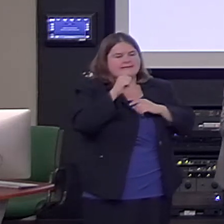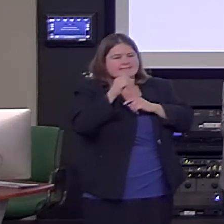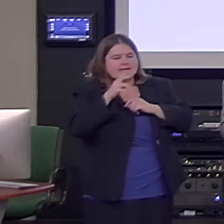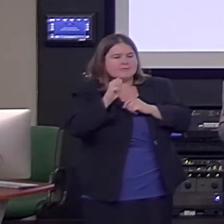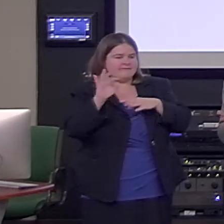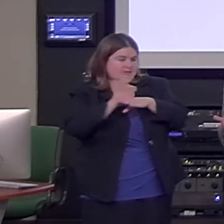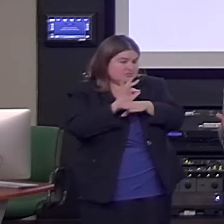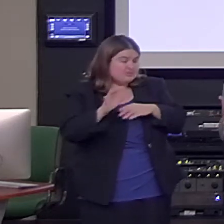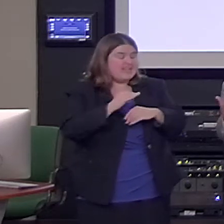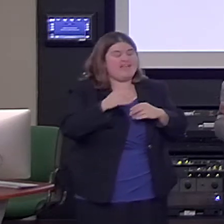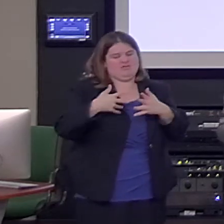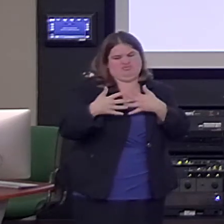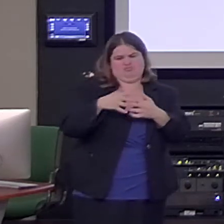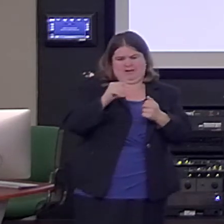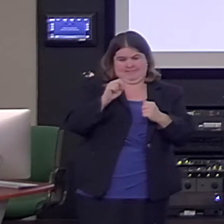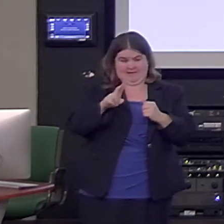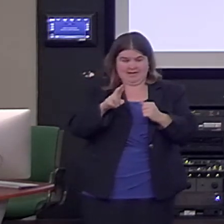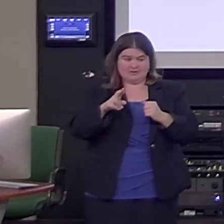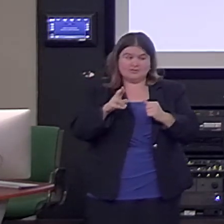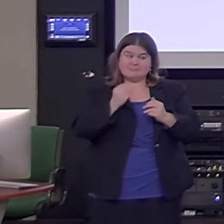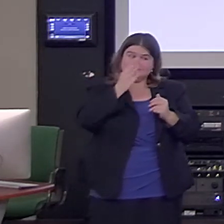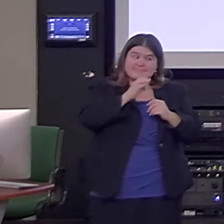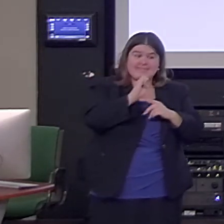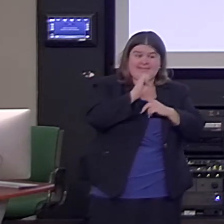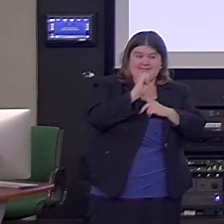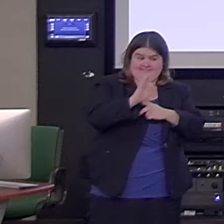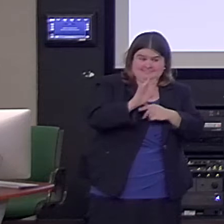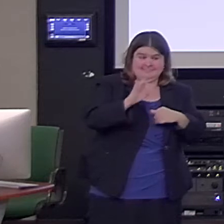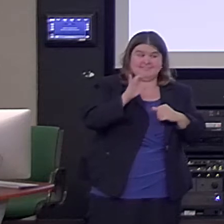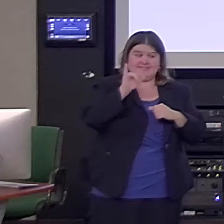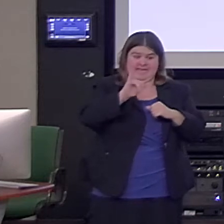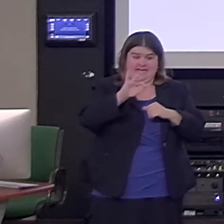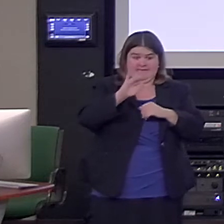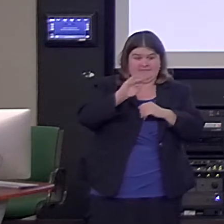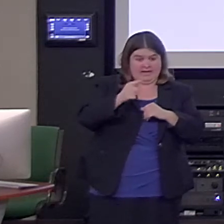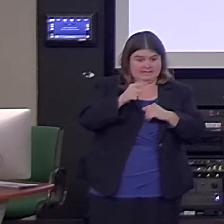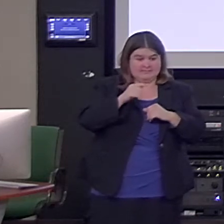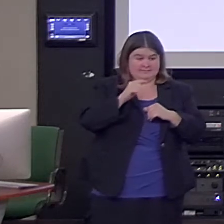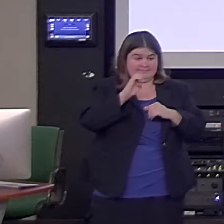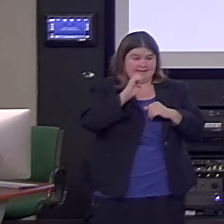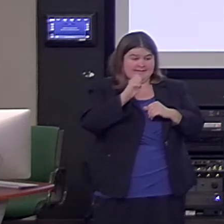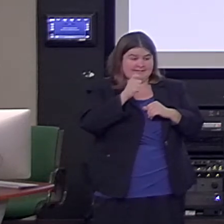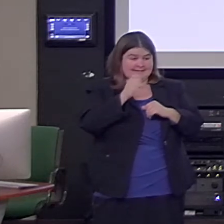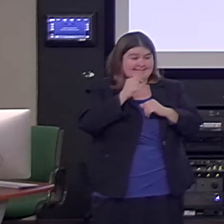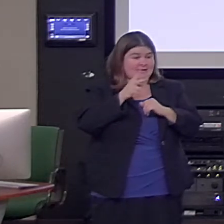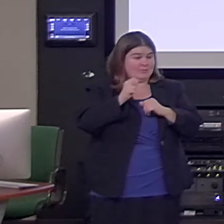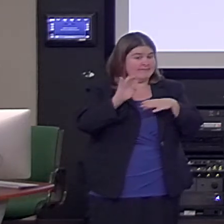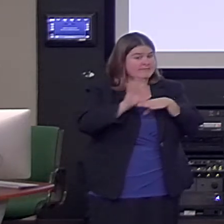And gray matter. And I must tell you that the executive function finding is very, well, troubling is not the word.